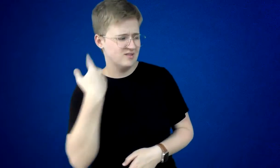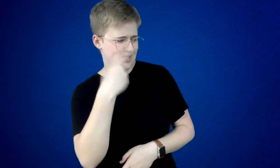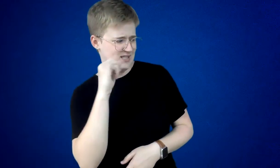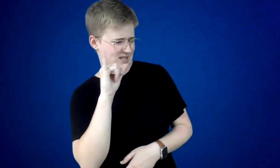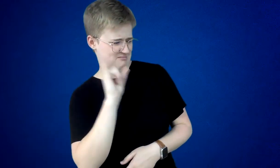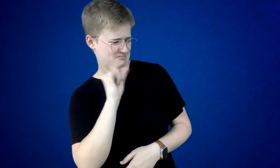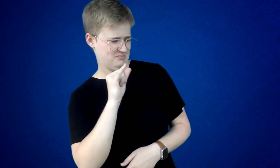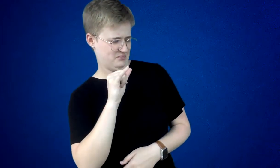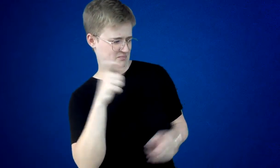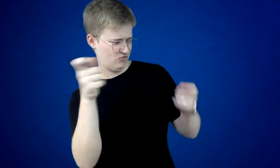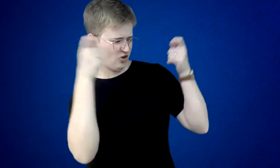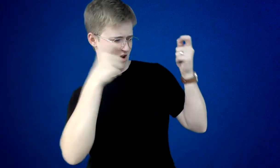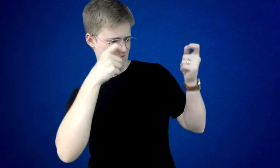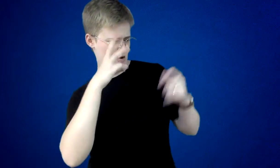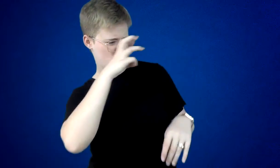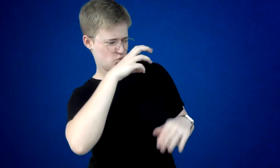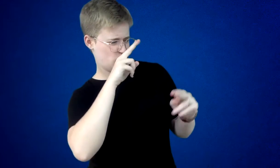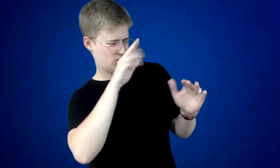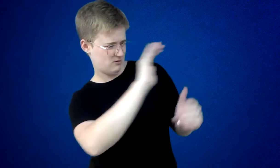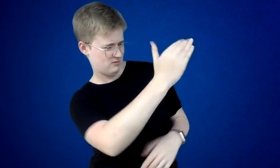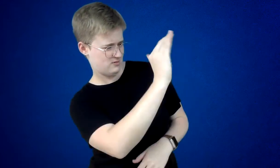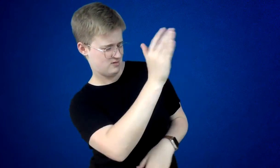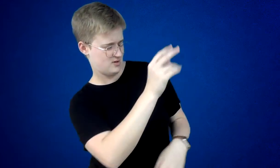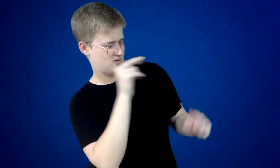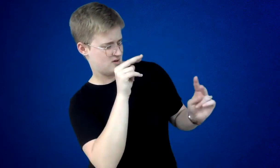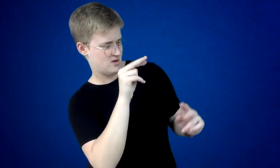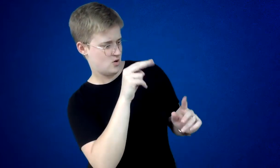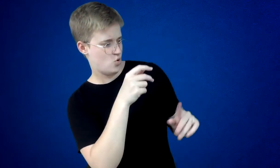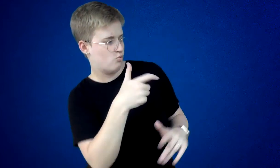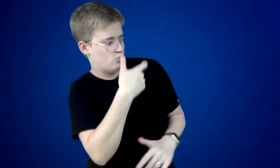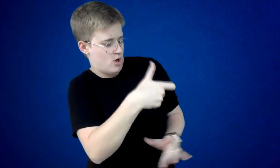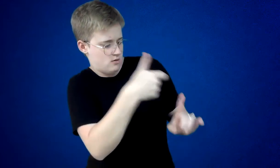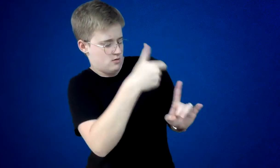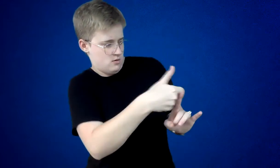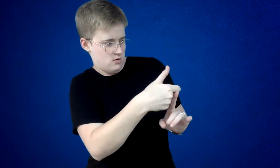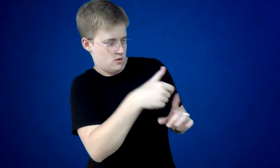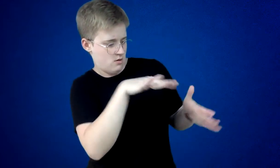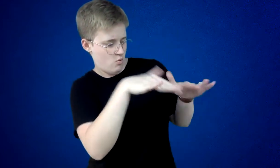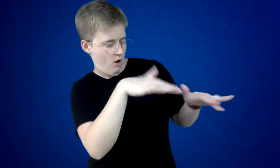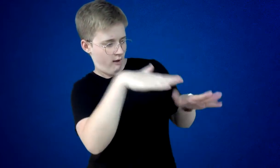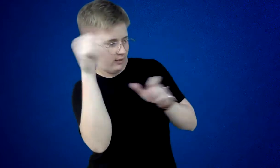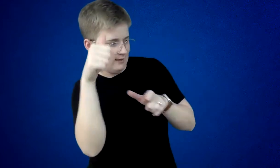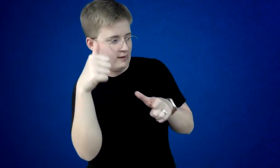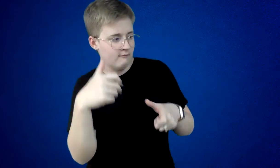a fun-house mirror. It was like watching himself walk away. He shrugged and bent to scratch his